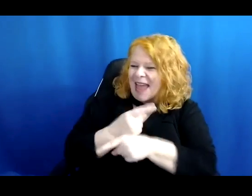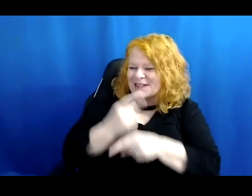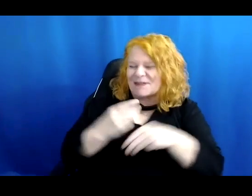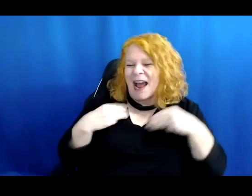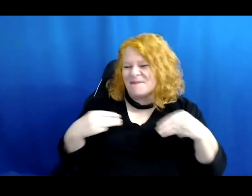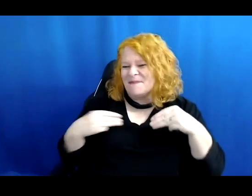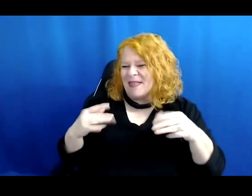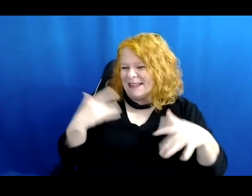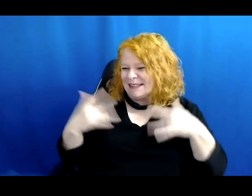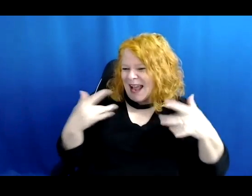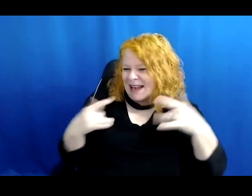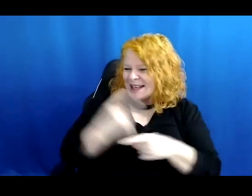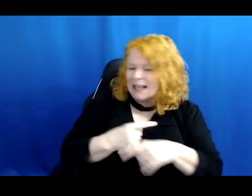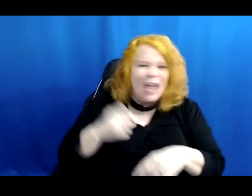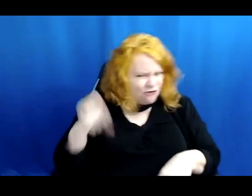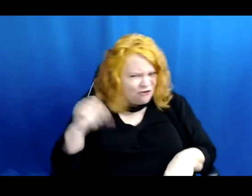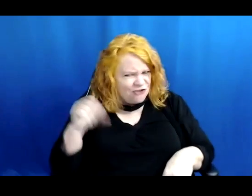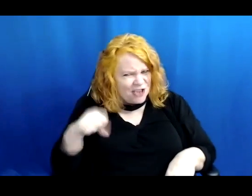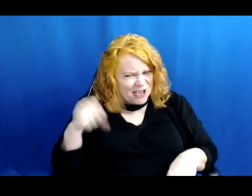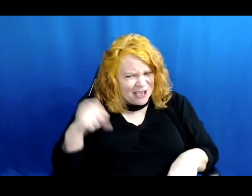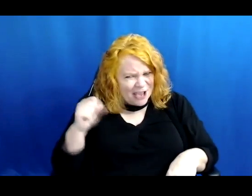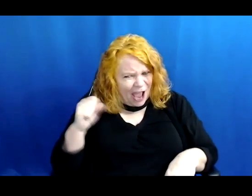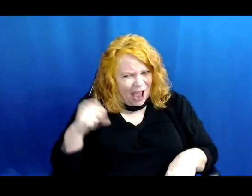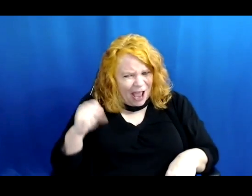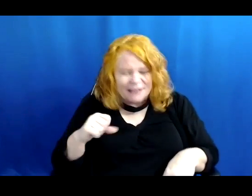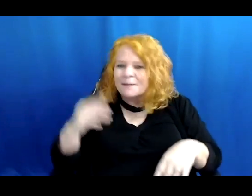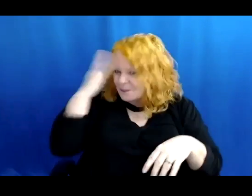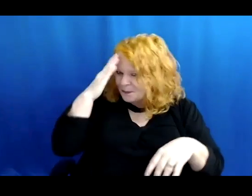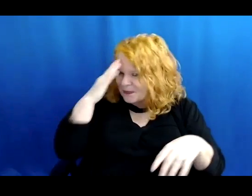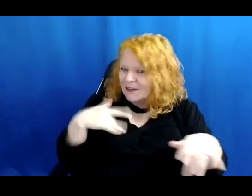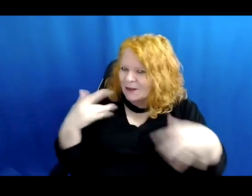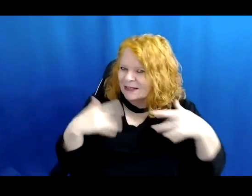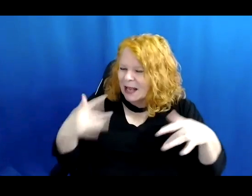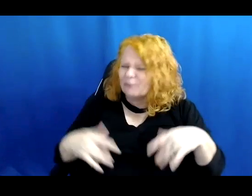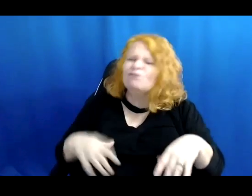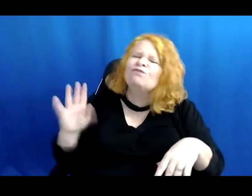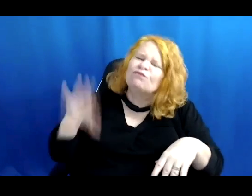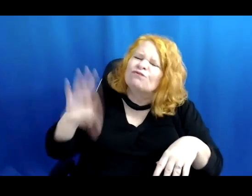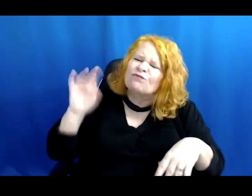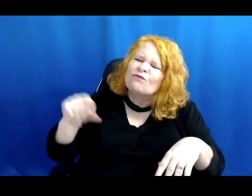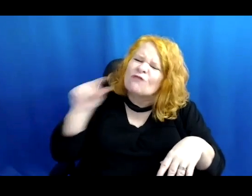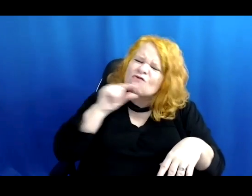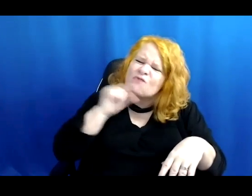“It is, it really is for you Midwest Marvin.” Marvin: “Gwyn, can we wave at the boys and girls?”